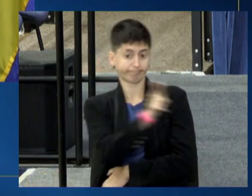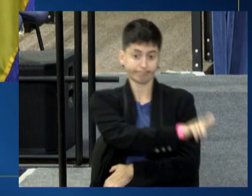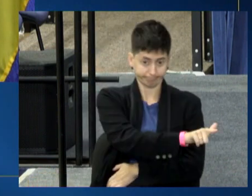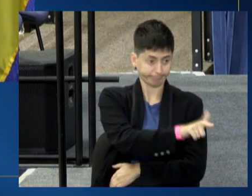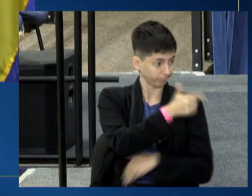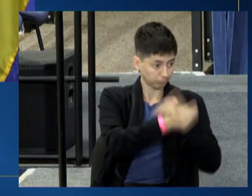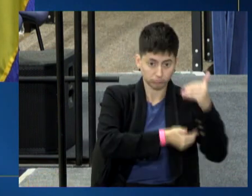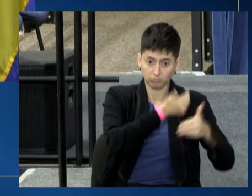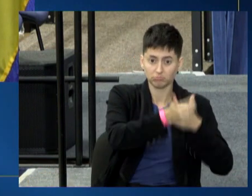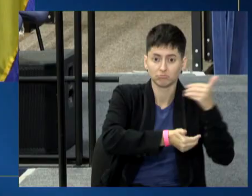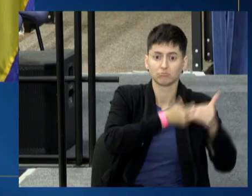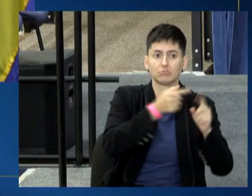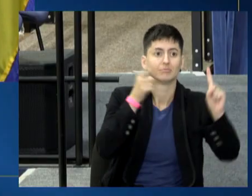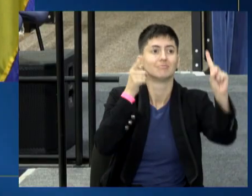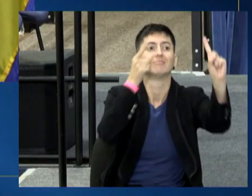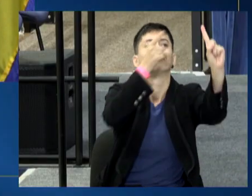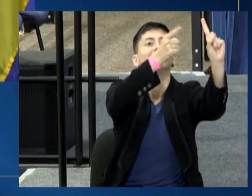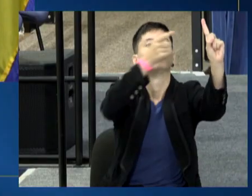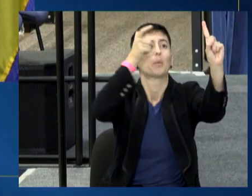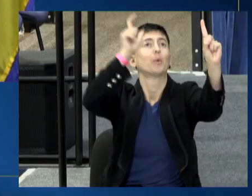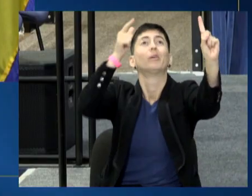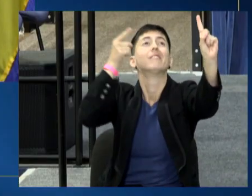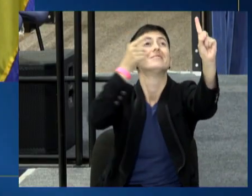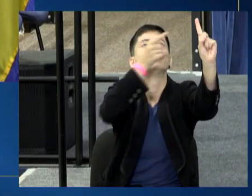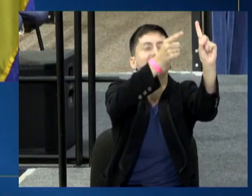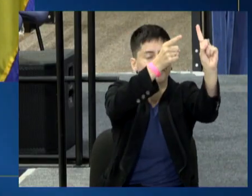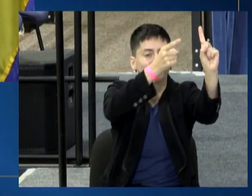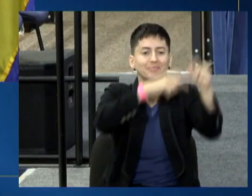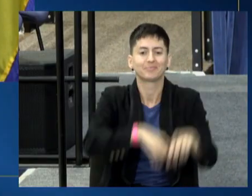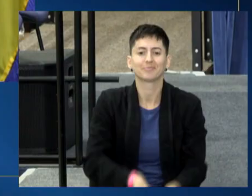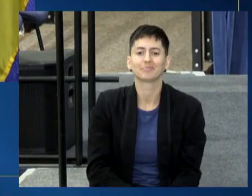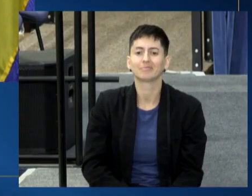did shoot for the moon. Cancer Moonshot, in its first few years, was able to contribute